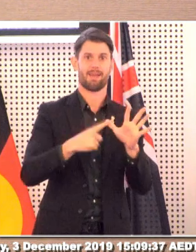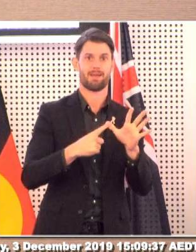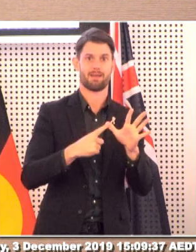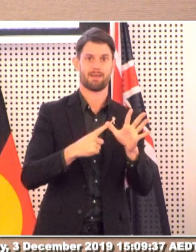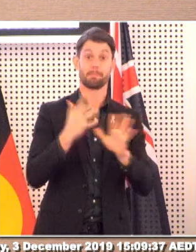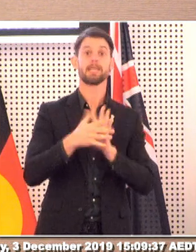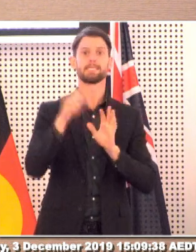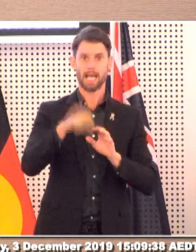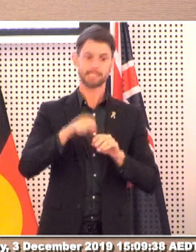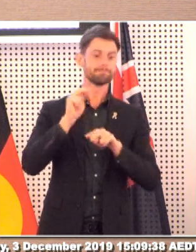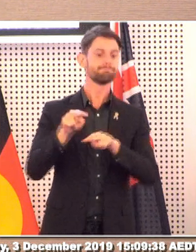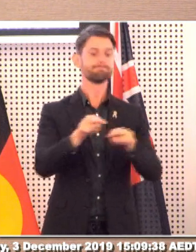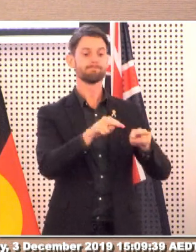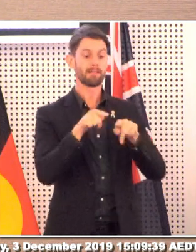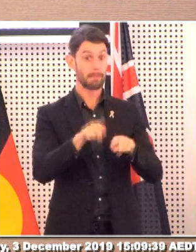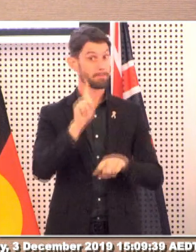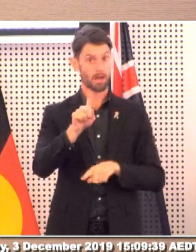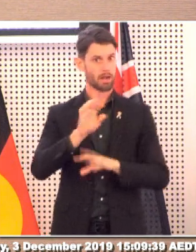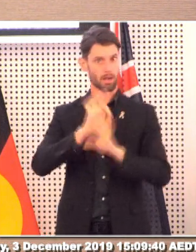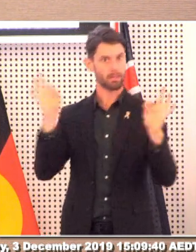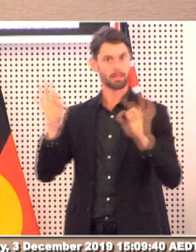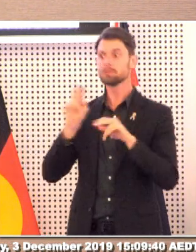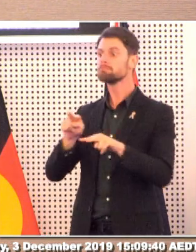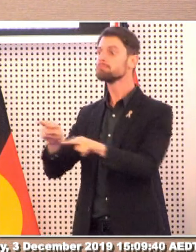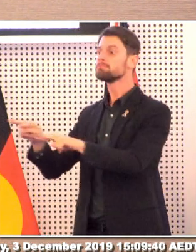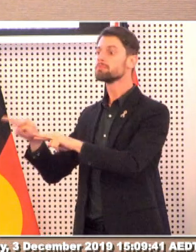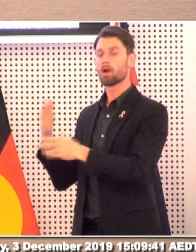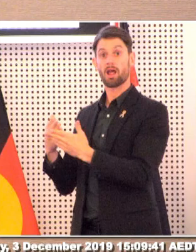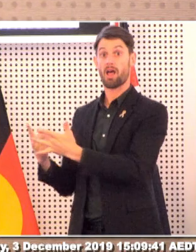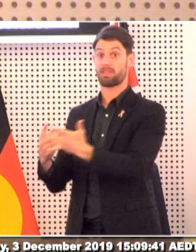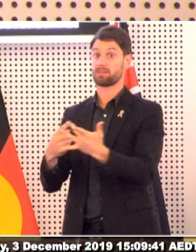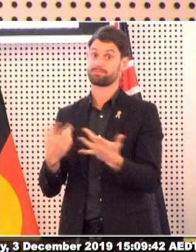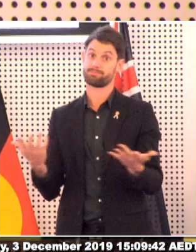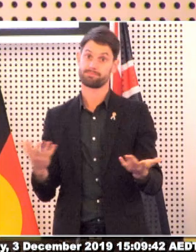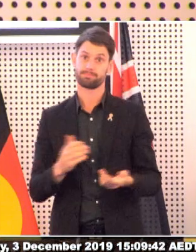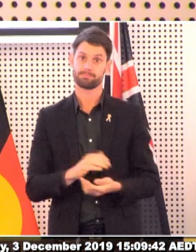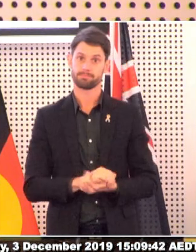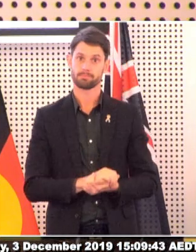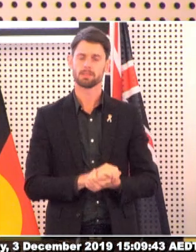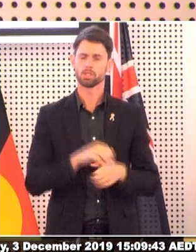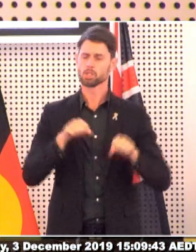protection for some people. The Victorian Charter won’t apply, will it - - - No.